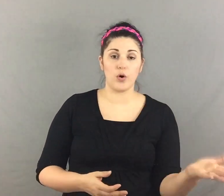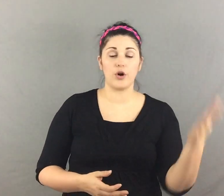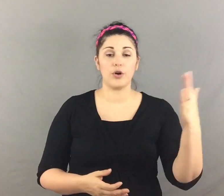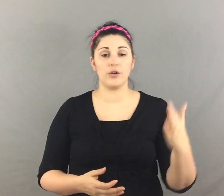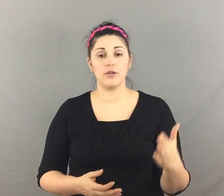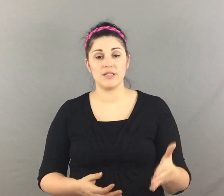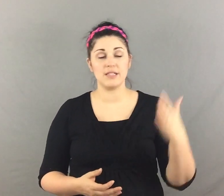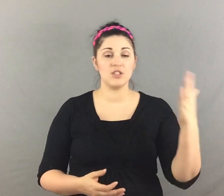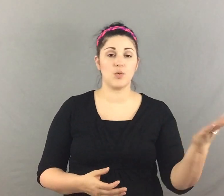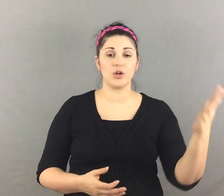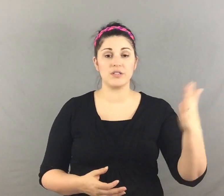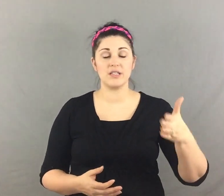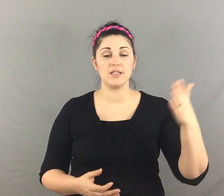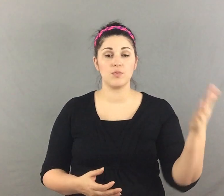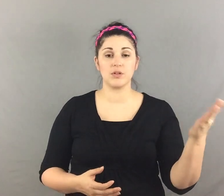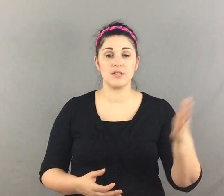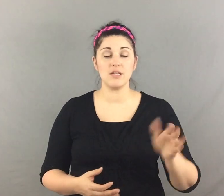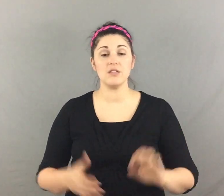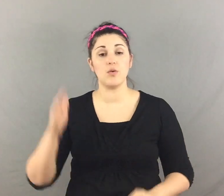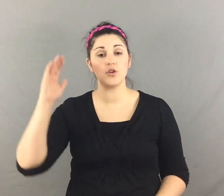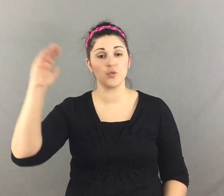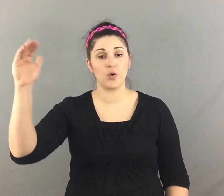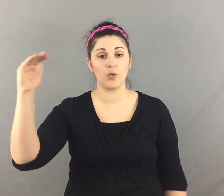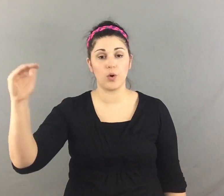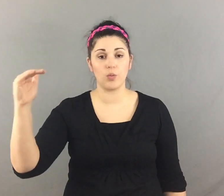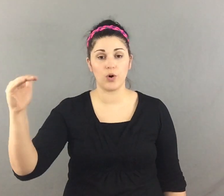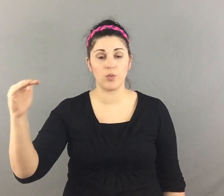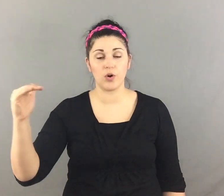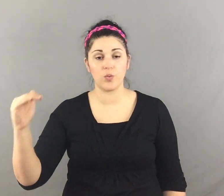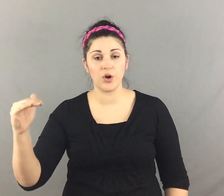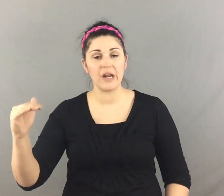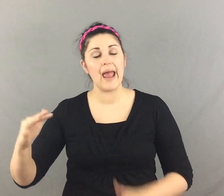Word, sentence, word, sentence, word, sentence or just word, word. Word. Word. Word.